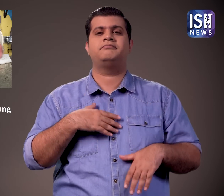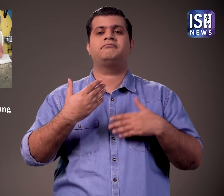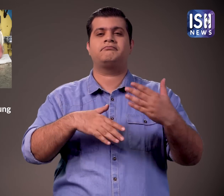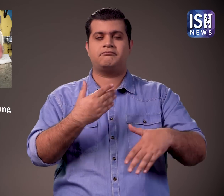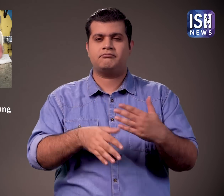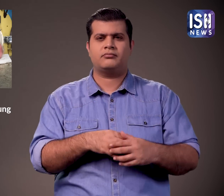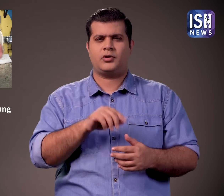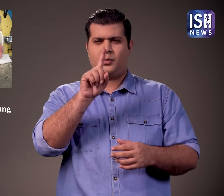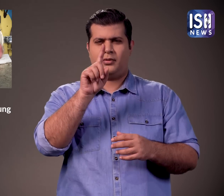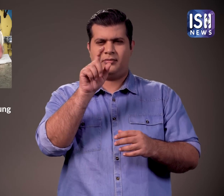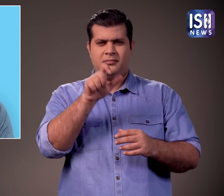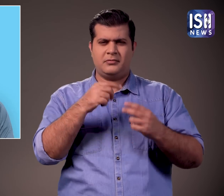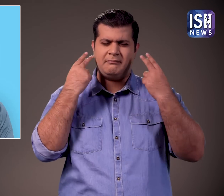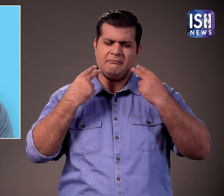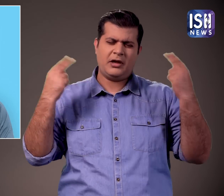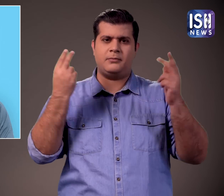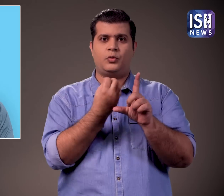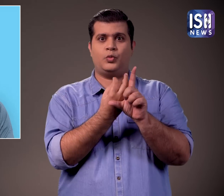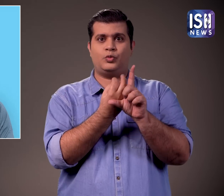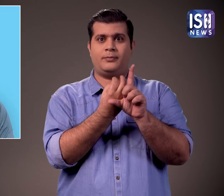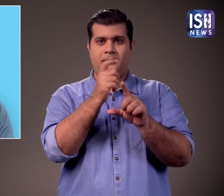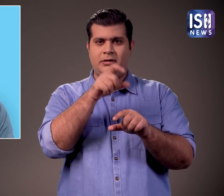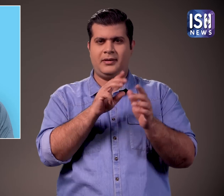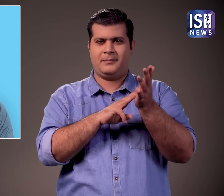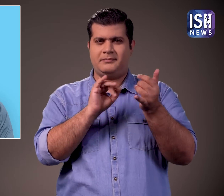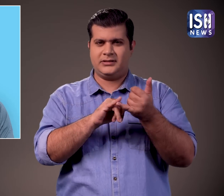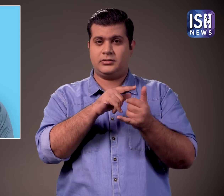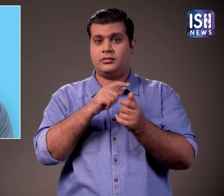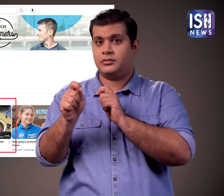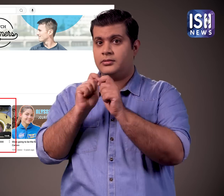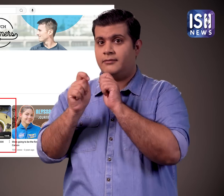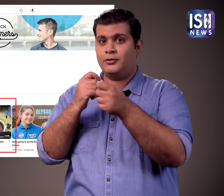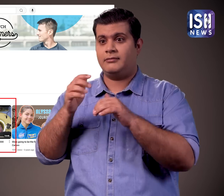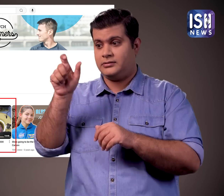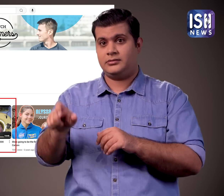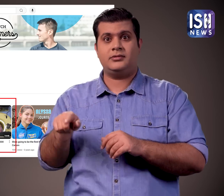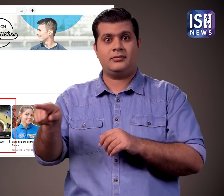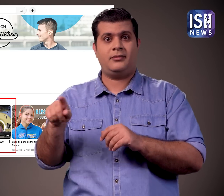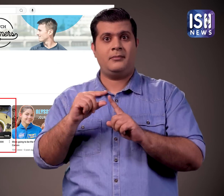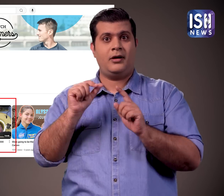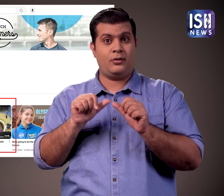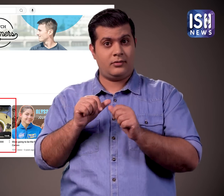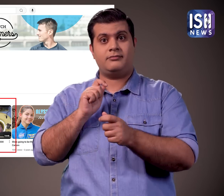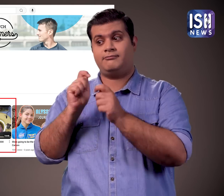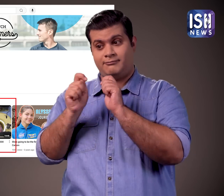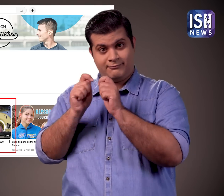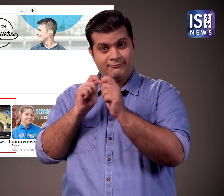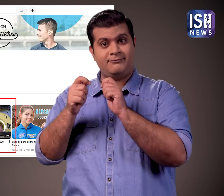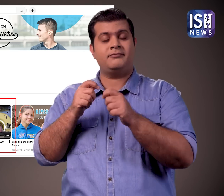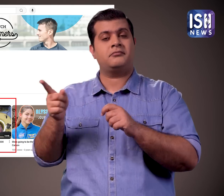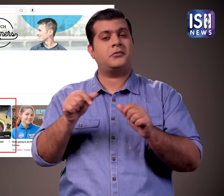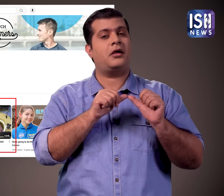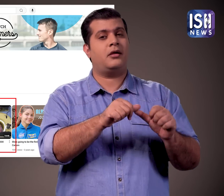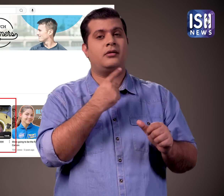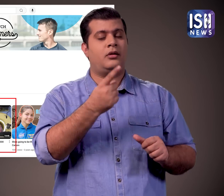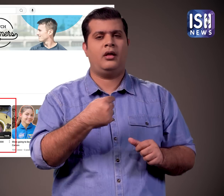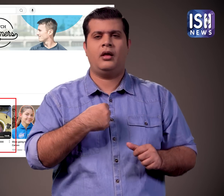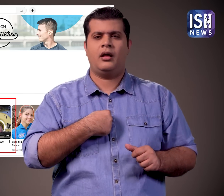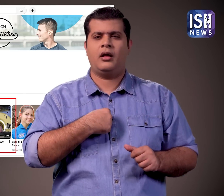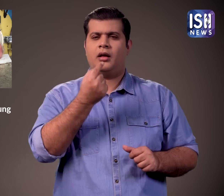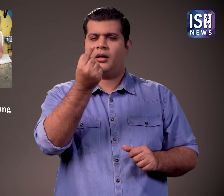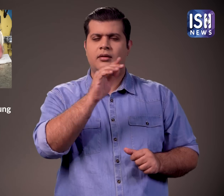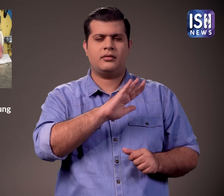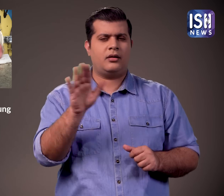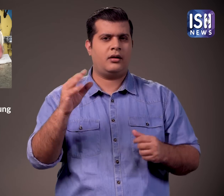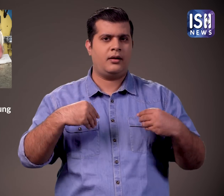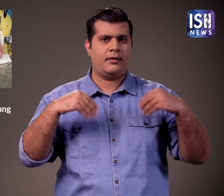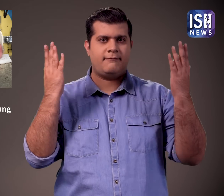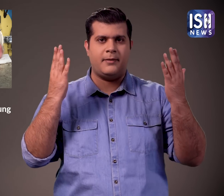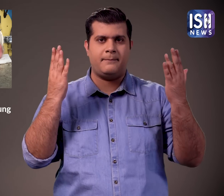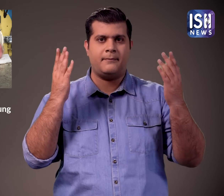Once a famous youtuber named Mitch Summers interviewed Paul and he said, "I never gave up.